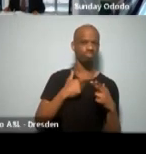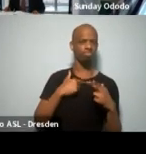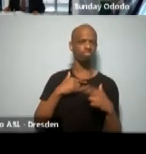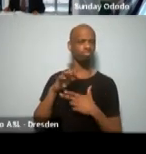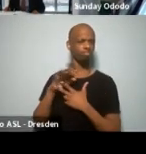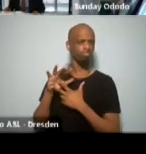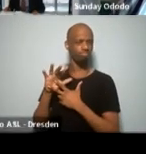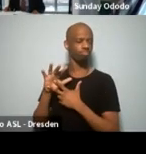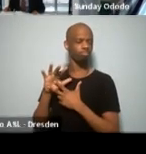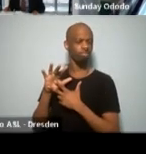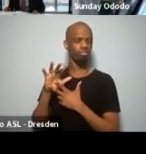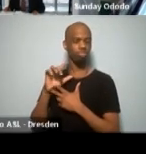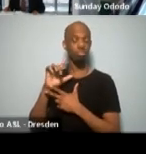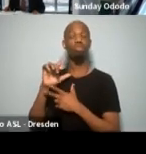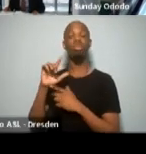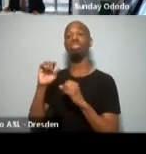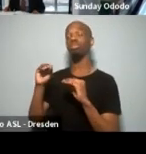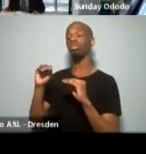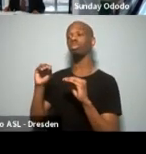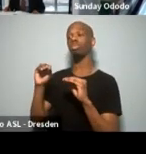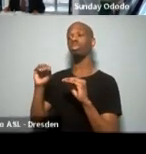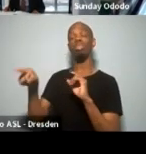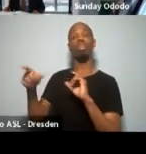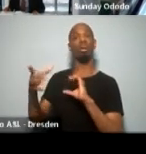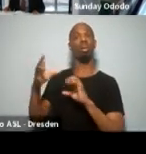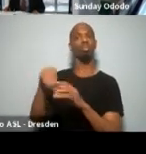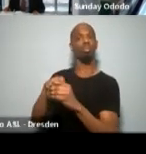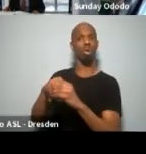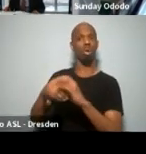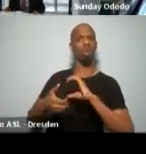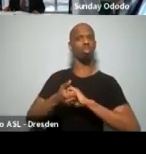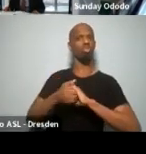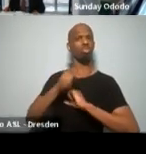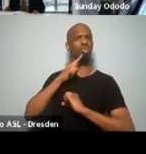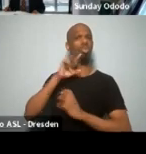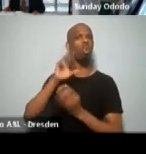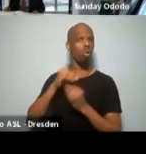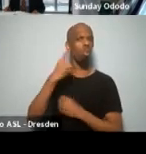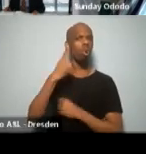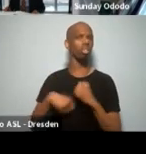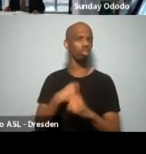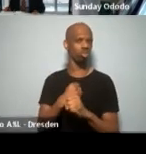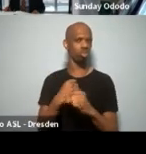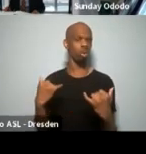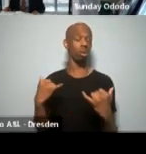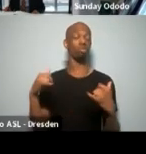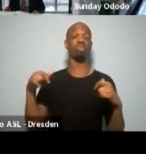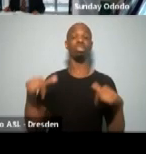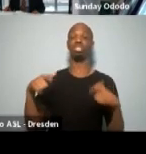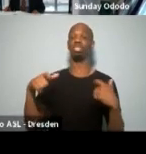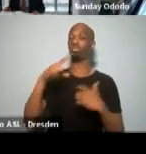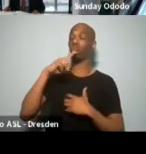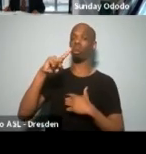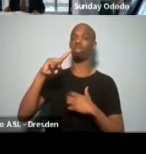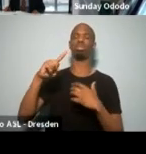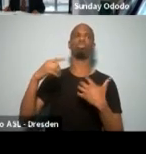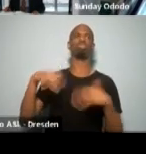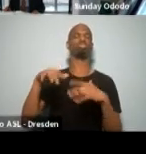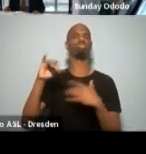and this is the inaugural event that is hosted by the center or within the center,